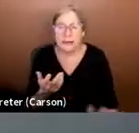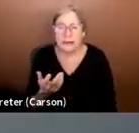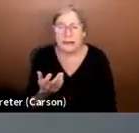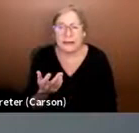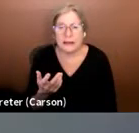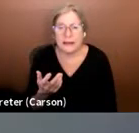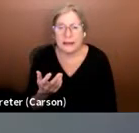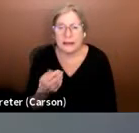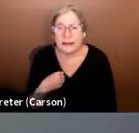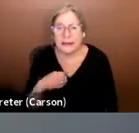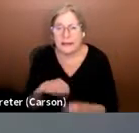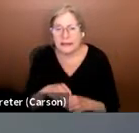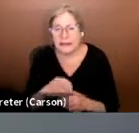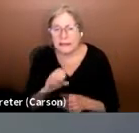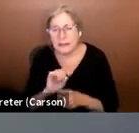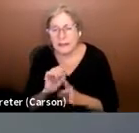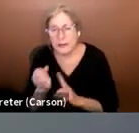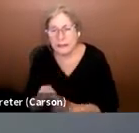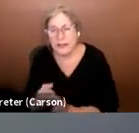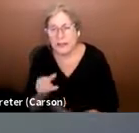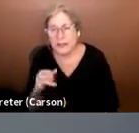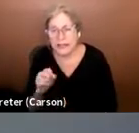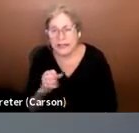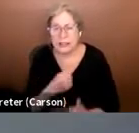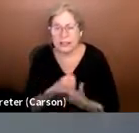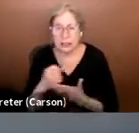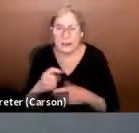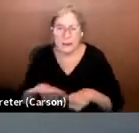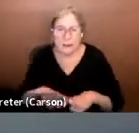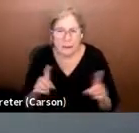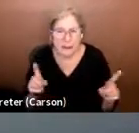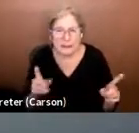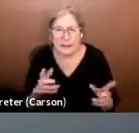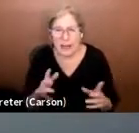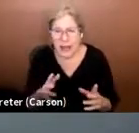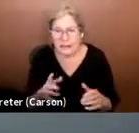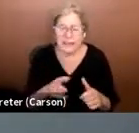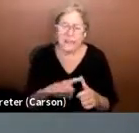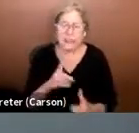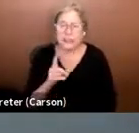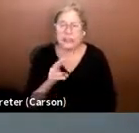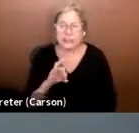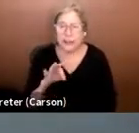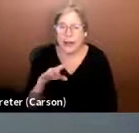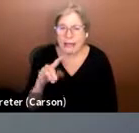some cases there is a script, but it 's kind of a first draft where the author will